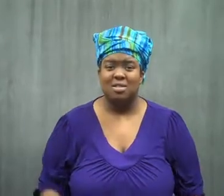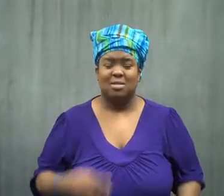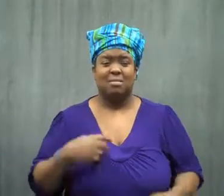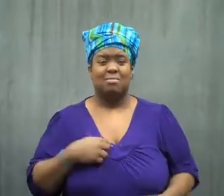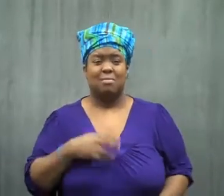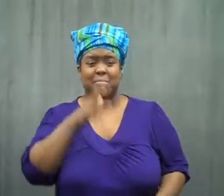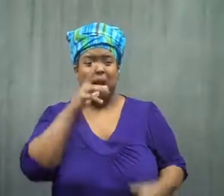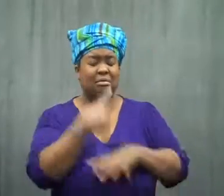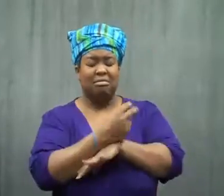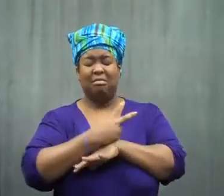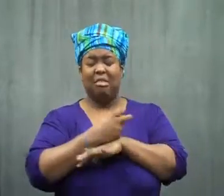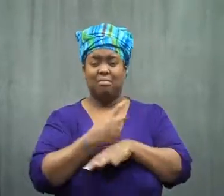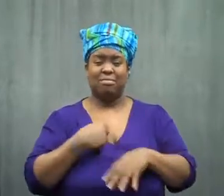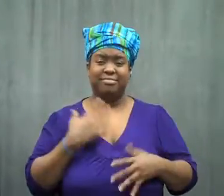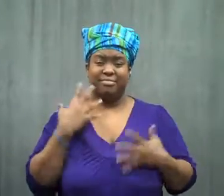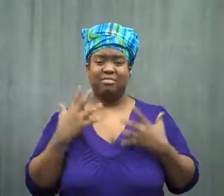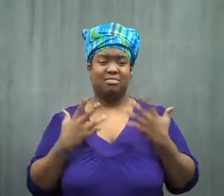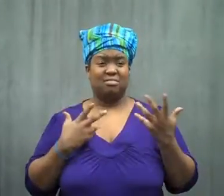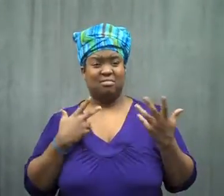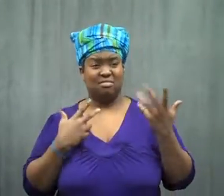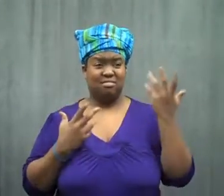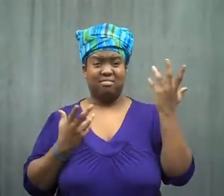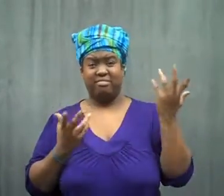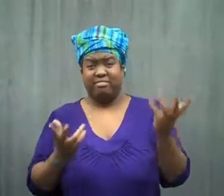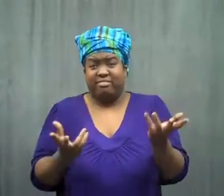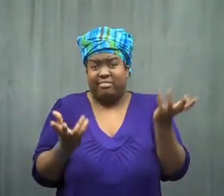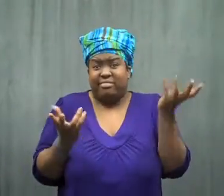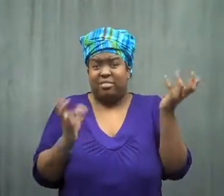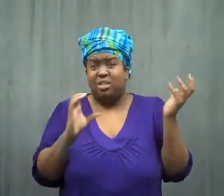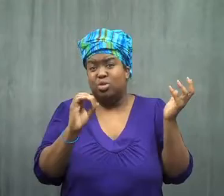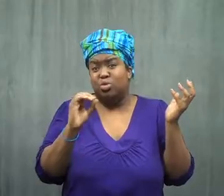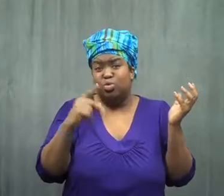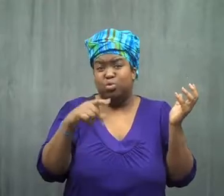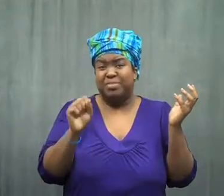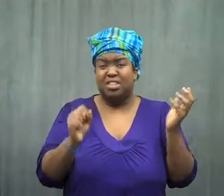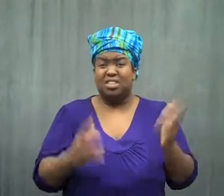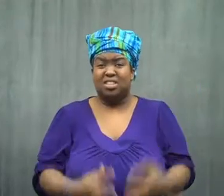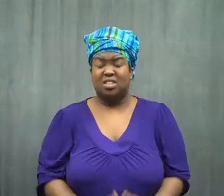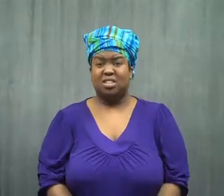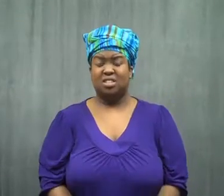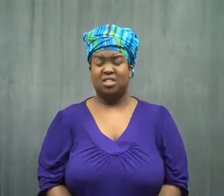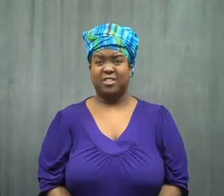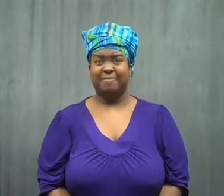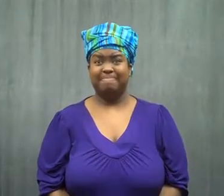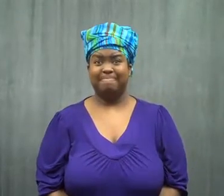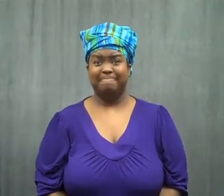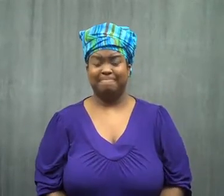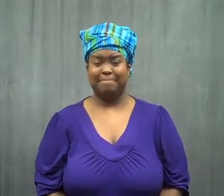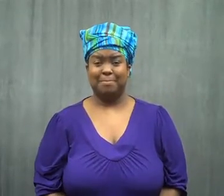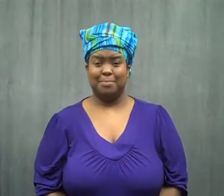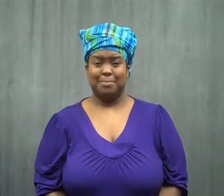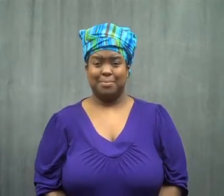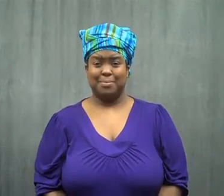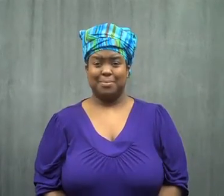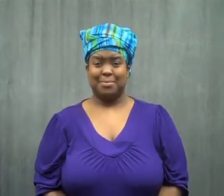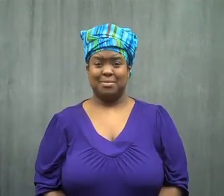My mother cracked up. I was at a loss. Well, oops is all I can say.